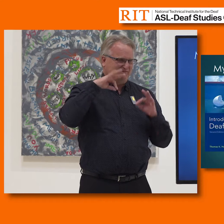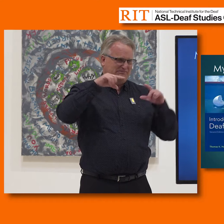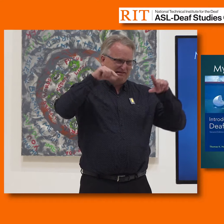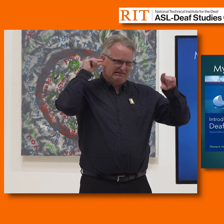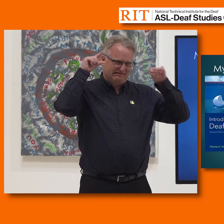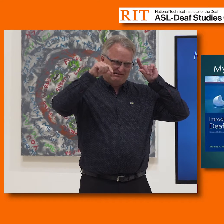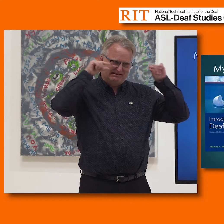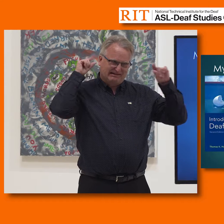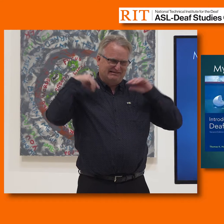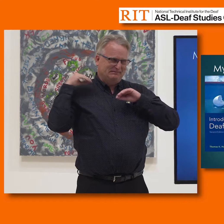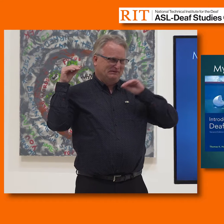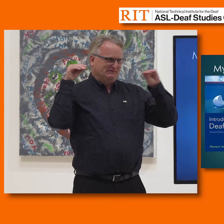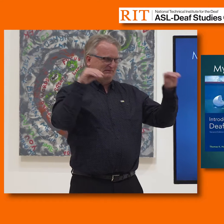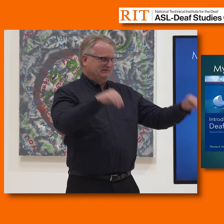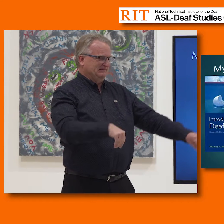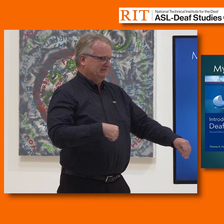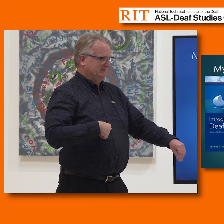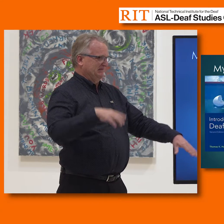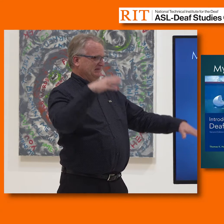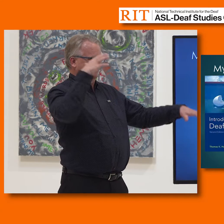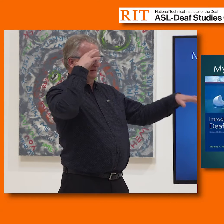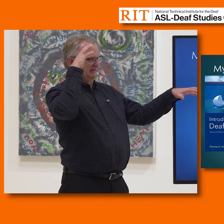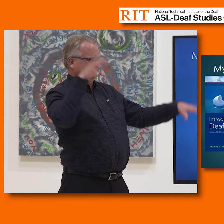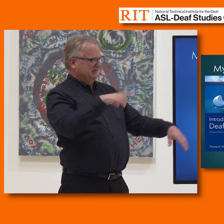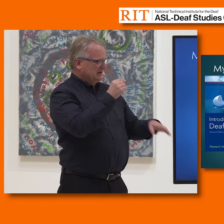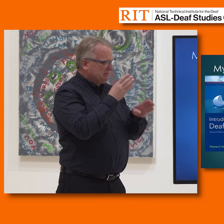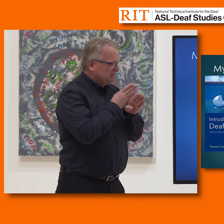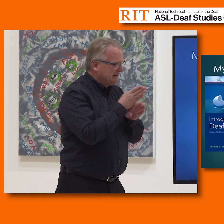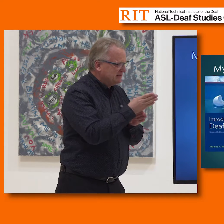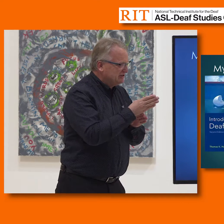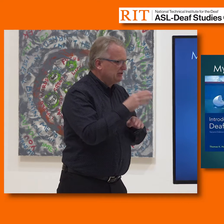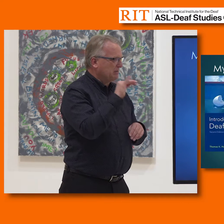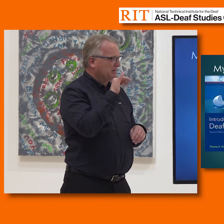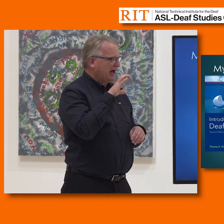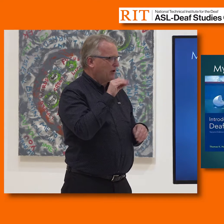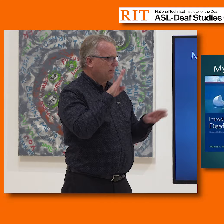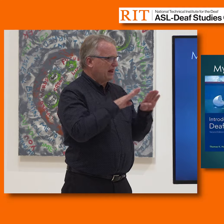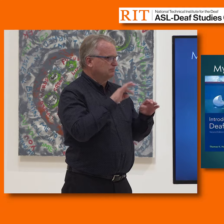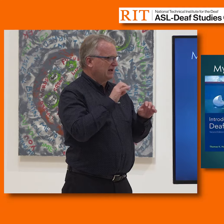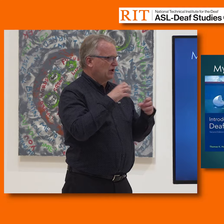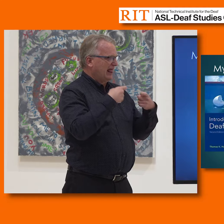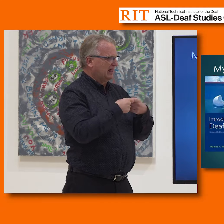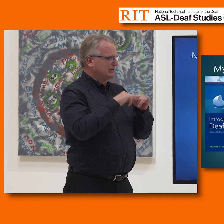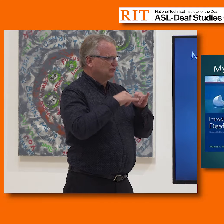You know, and I'm a Gallaudet boy. And I remember coming to RIT, you know, and said,